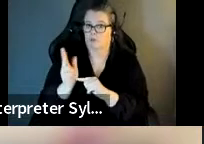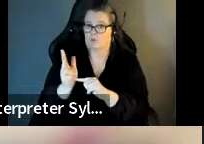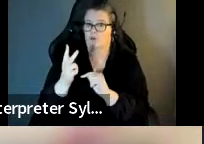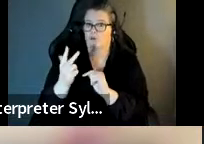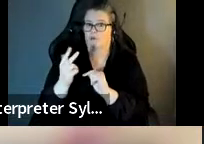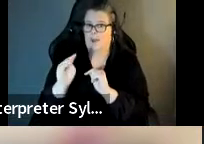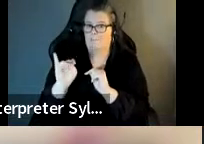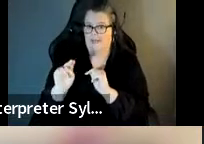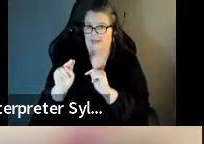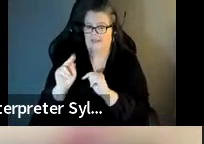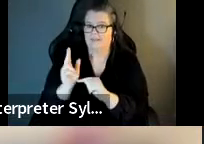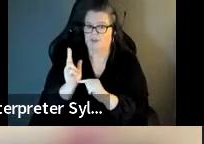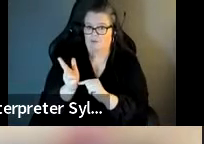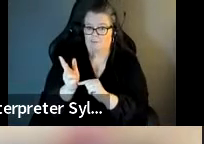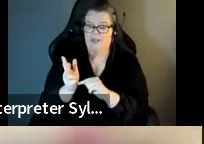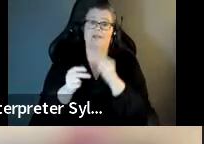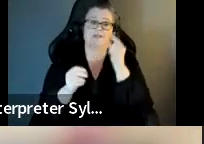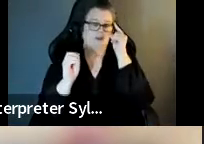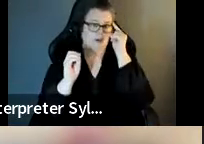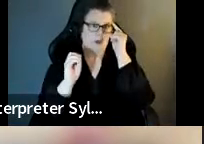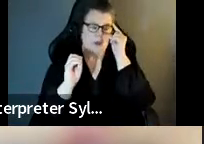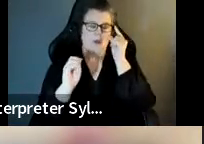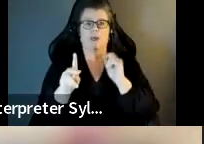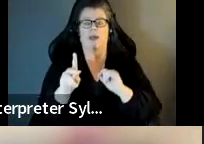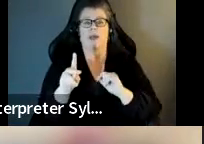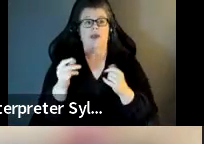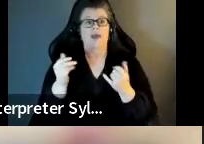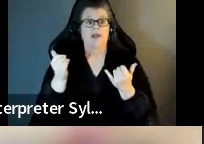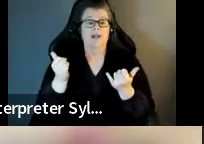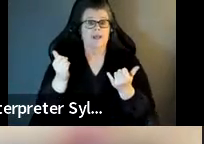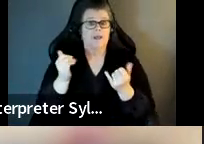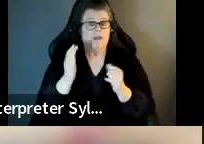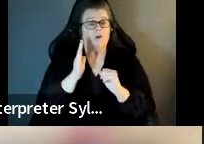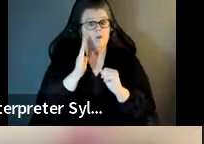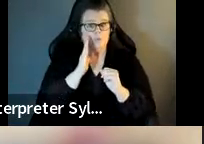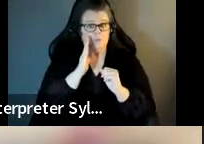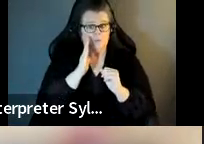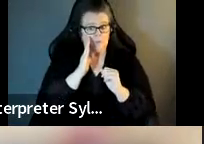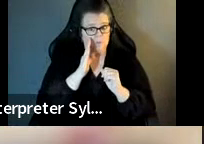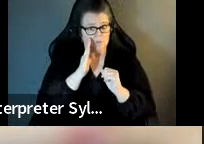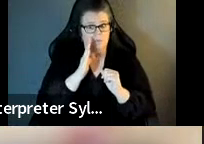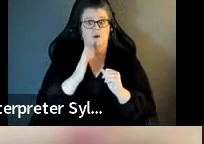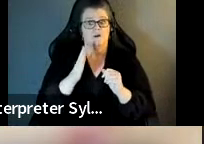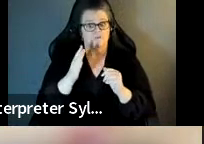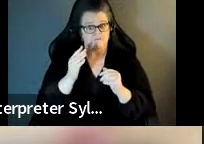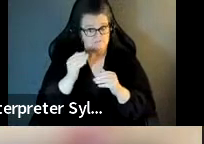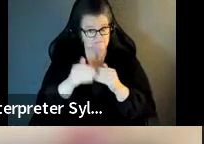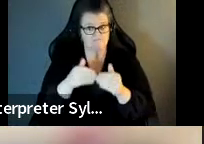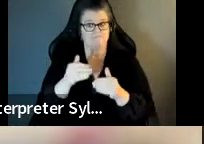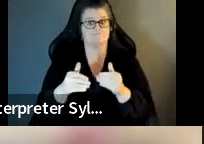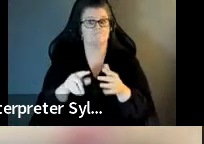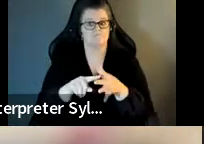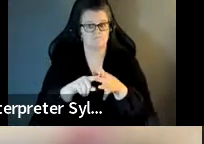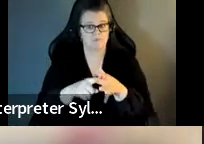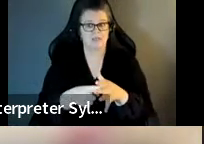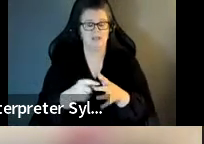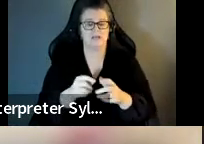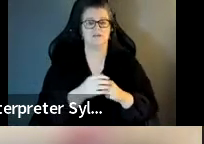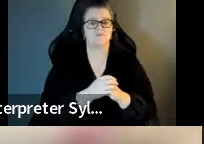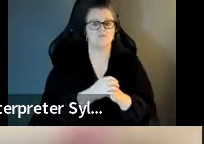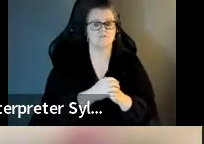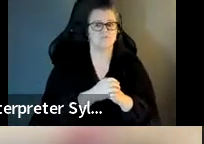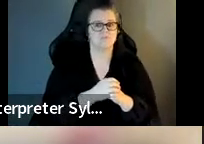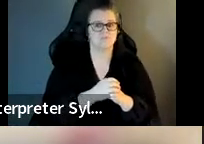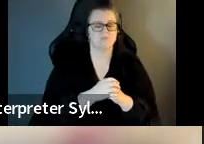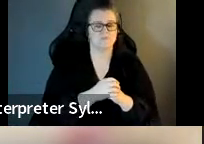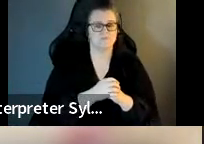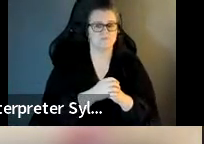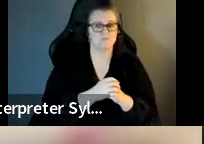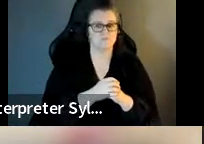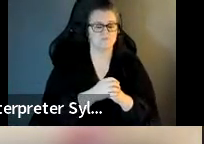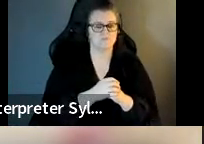So what we're going to do is move forward.